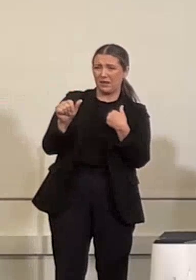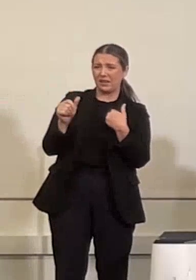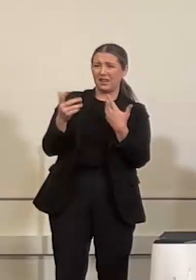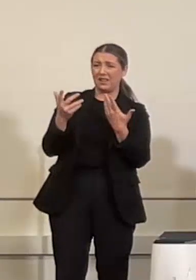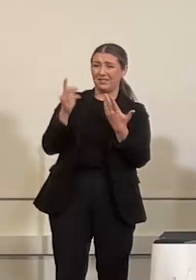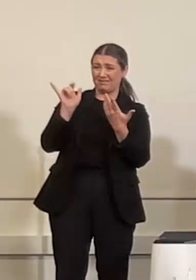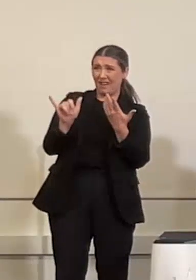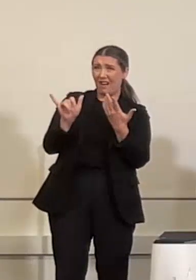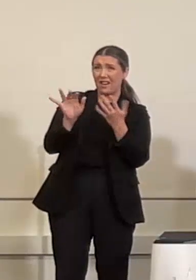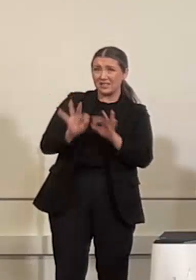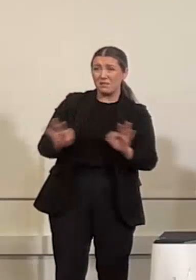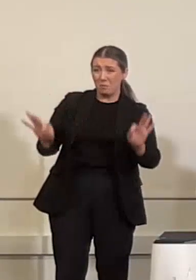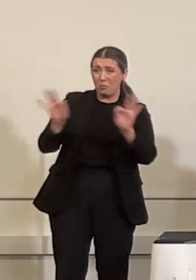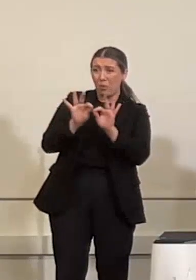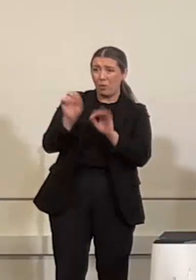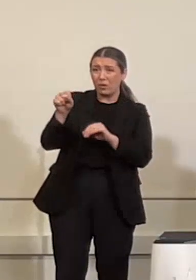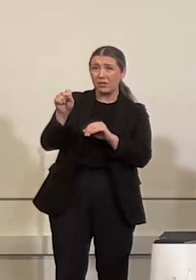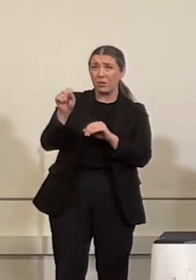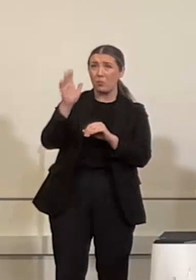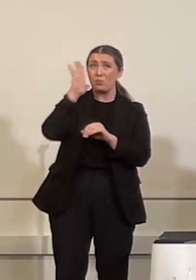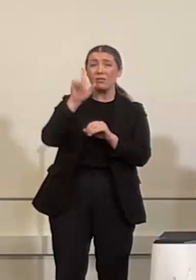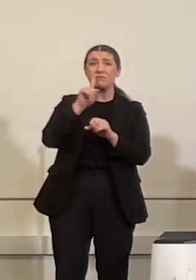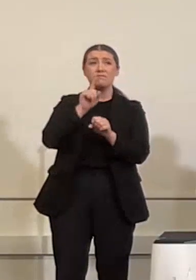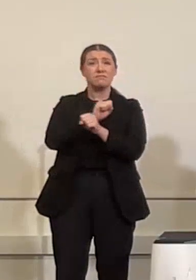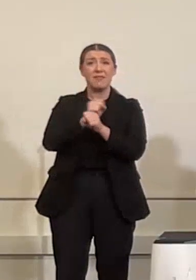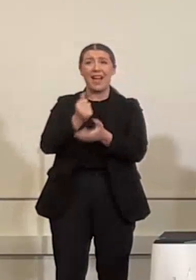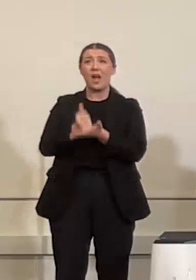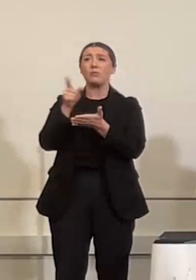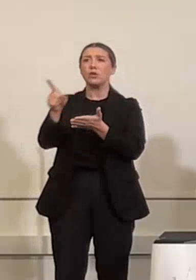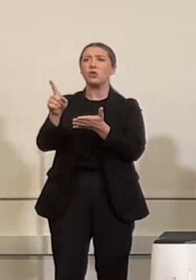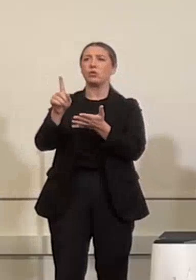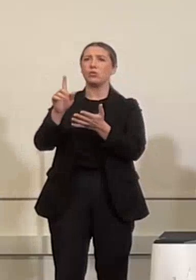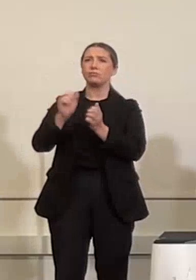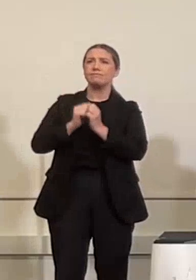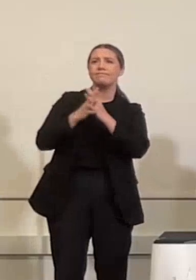You know, how will that help you in building that culture either